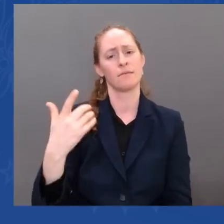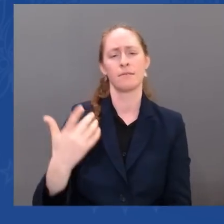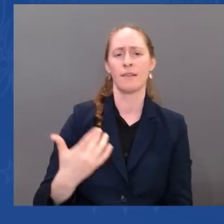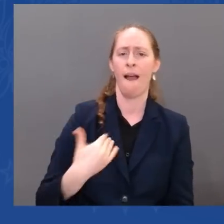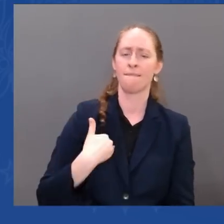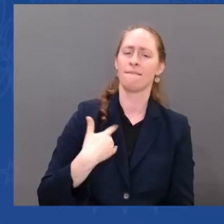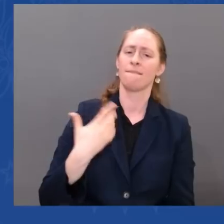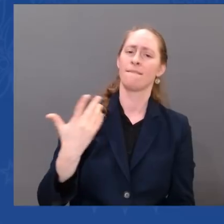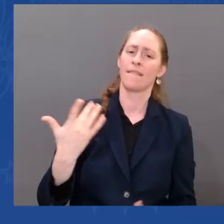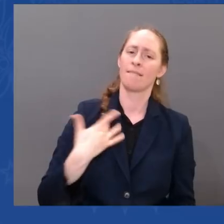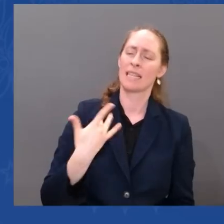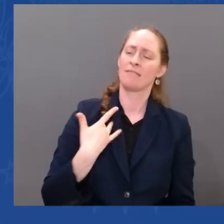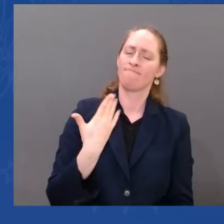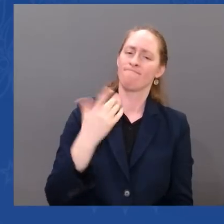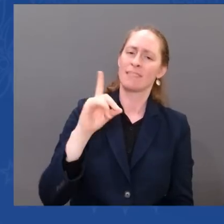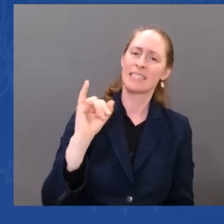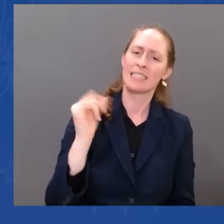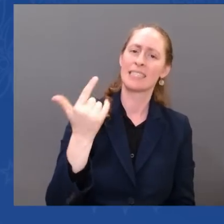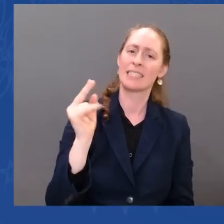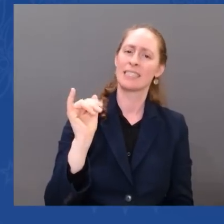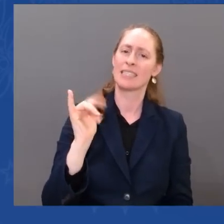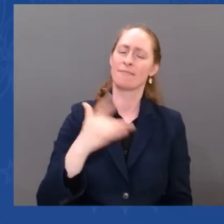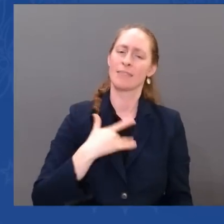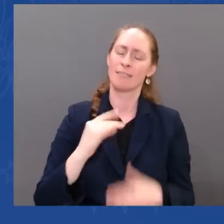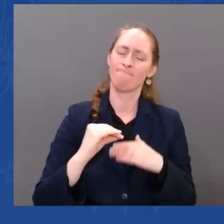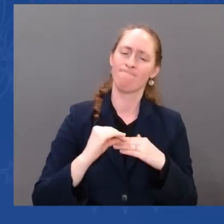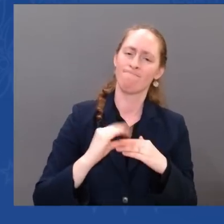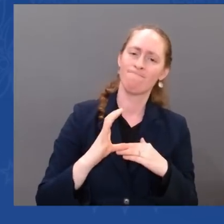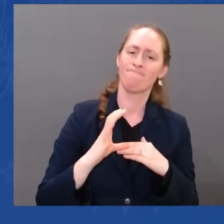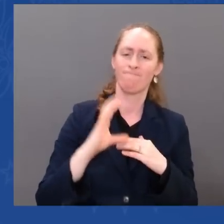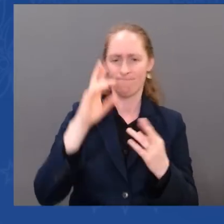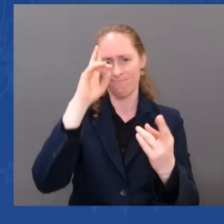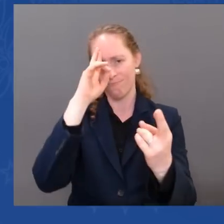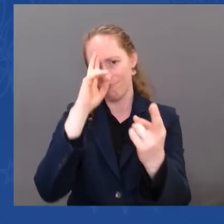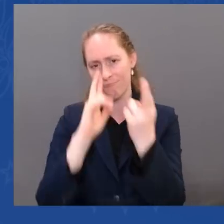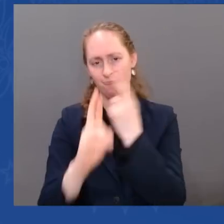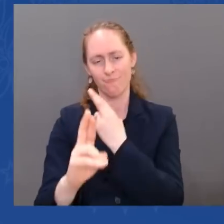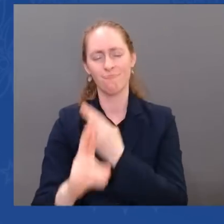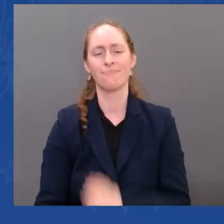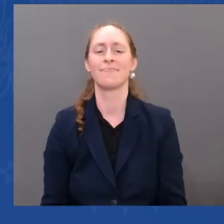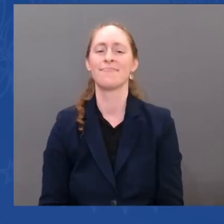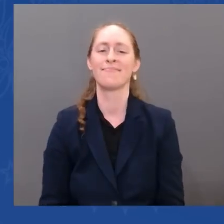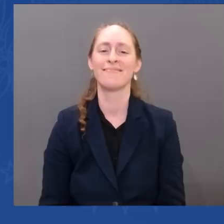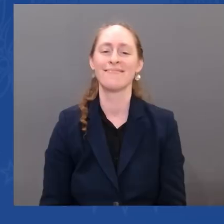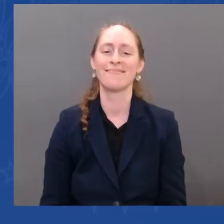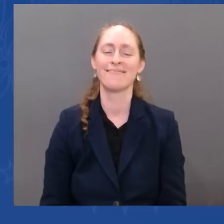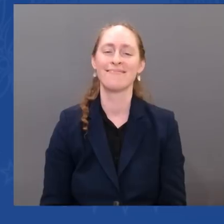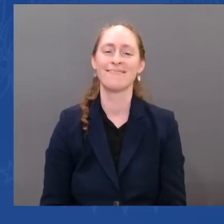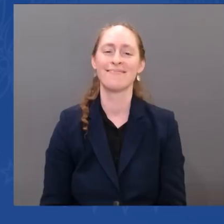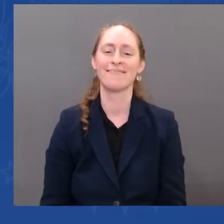a world that is more peaceful and more secure and more just than we found it. So I want to thank you again, Mr. Prime Minster,